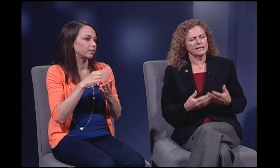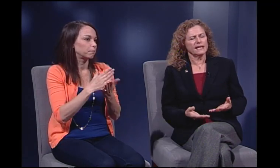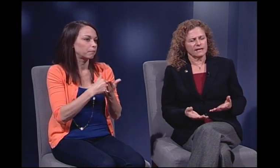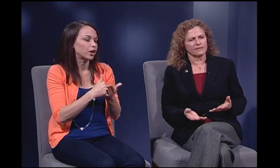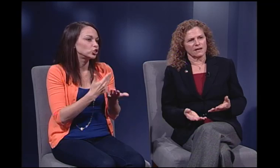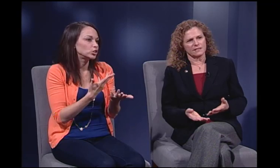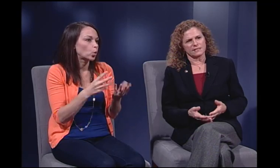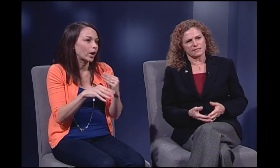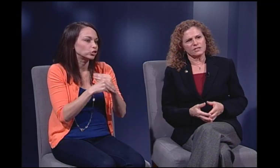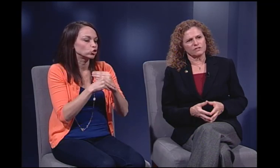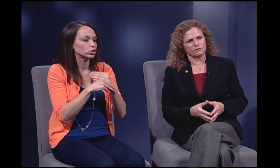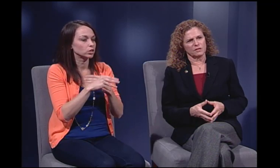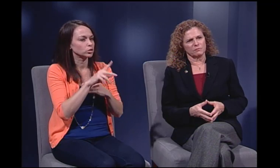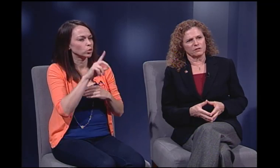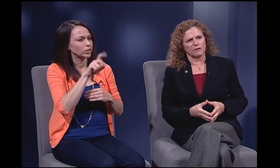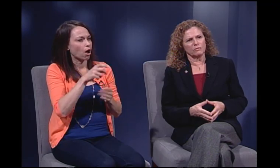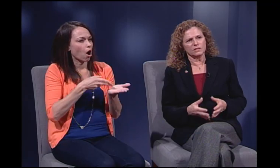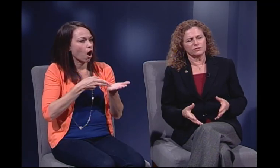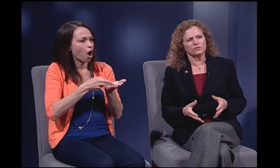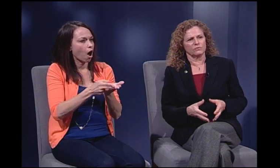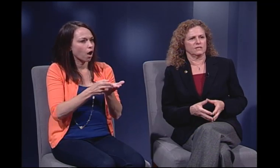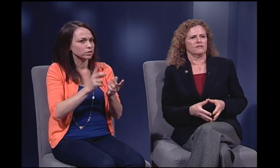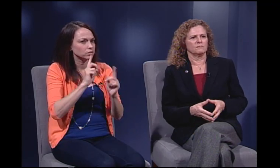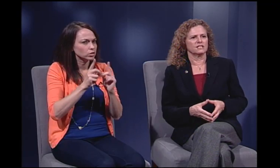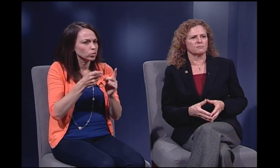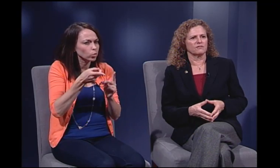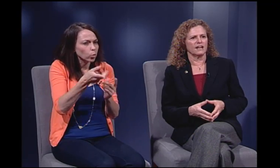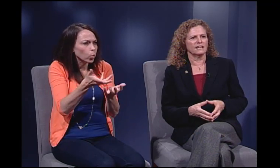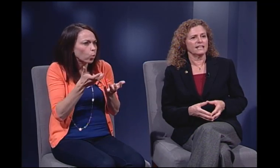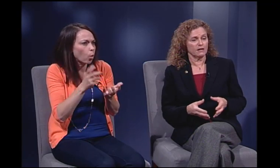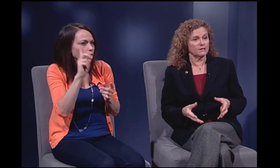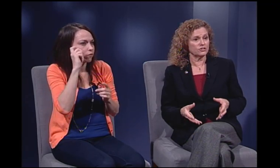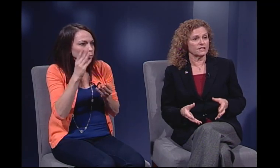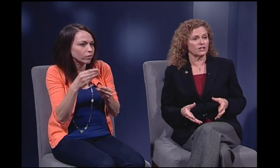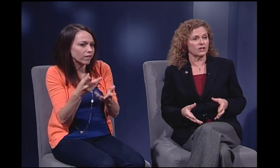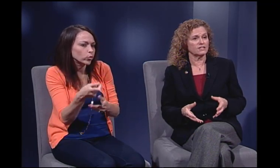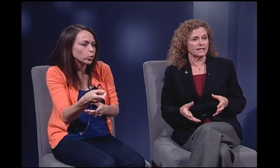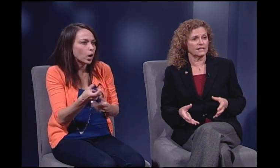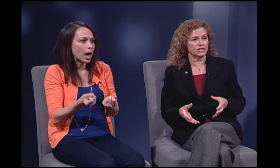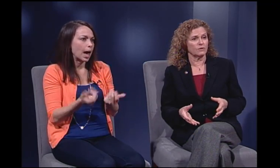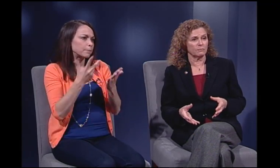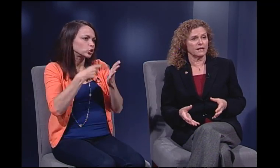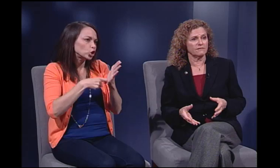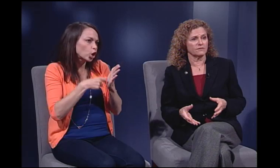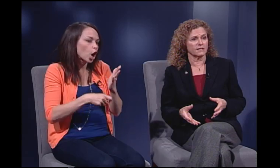to have an honest discussion with people about what do you want government to provide and how much should it cost and how do you want to pay for it.